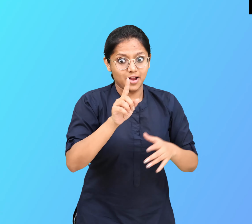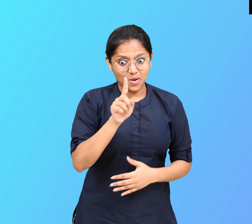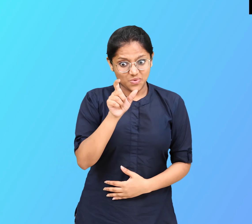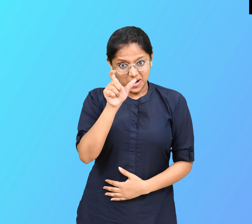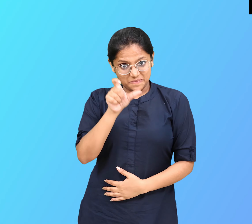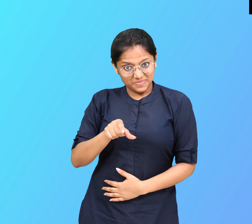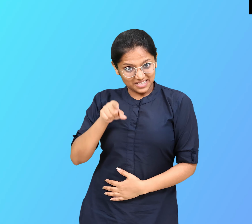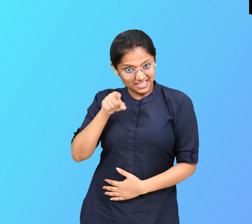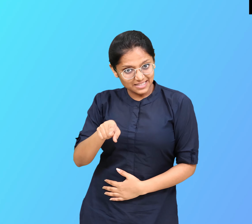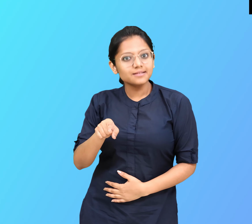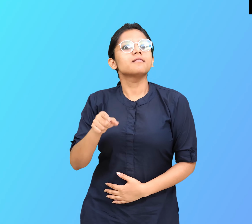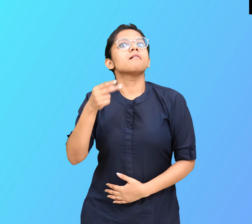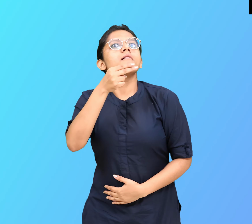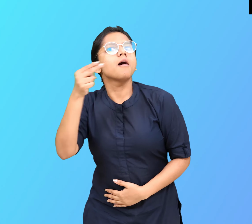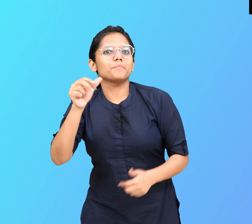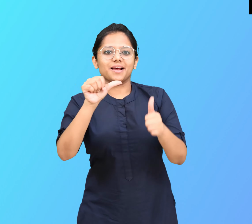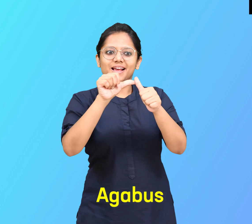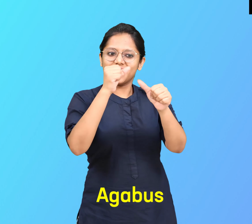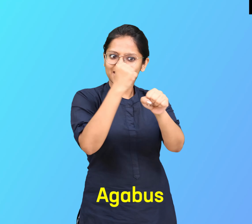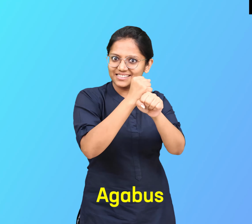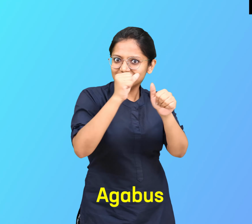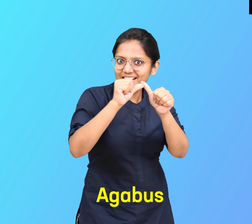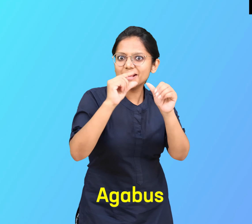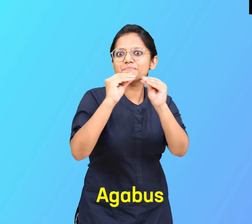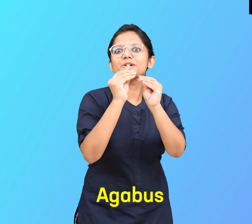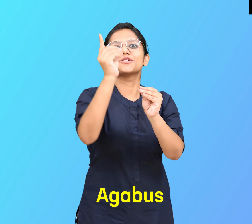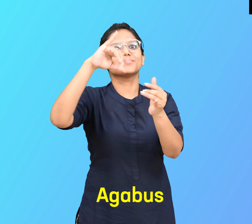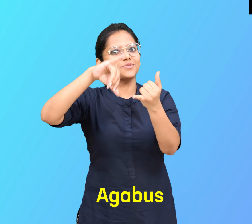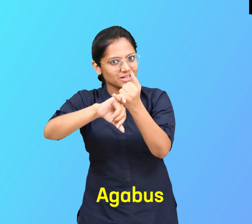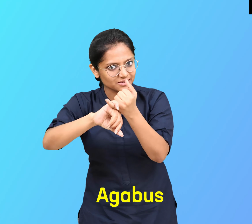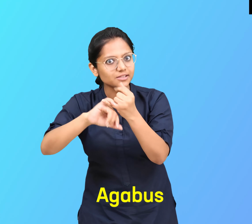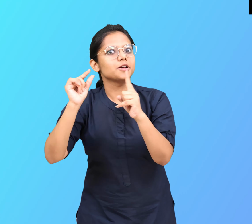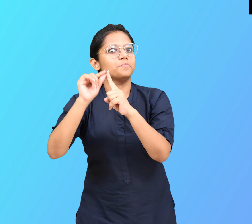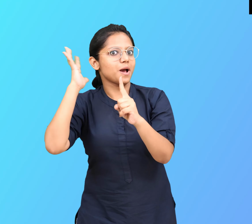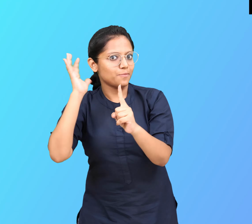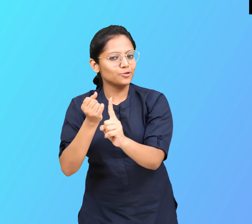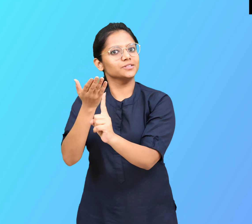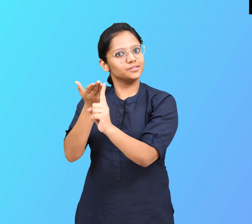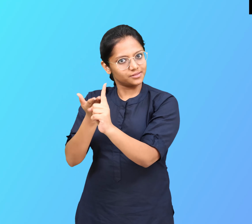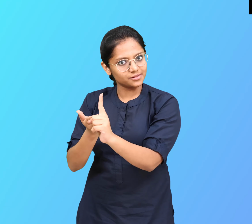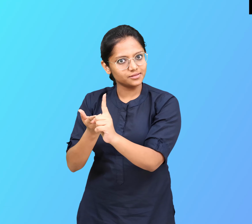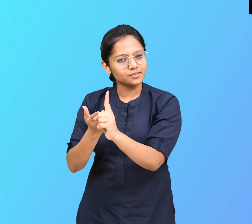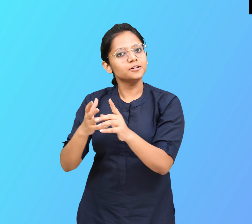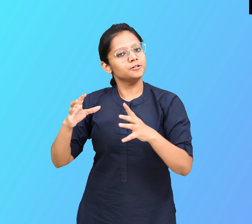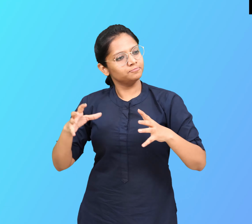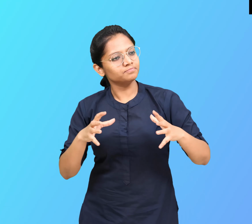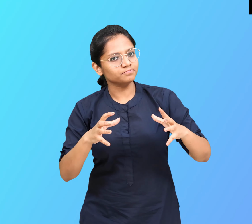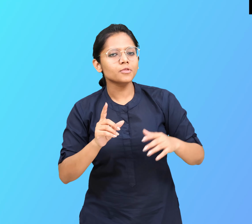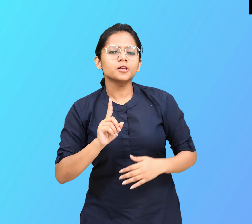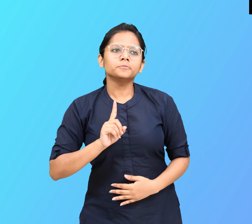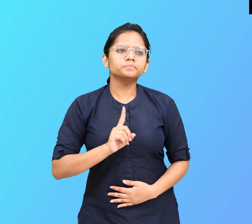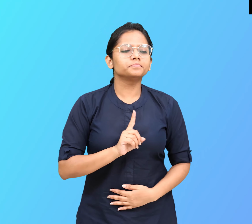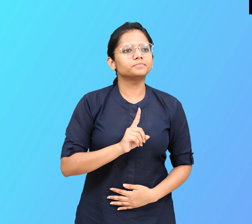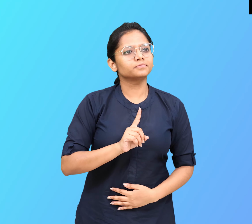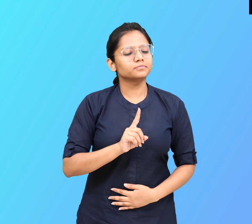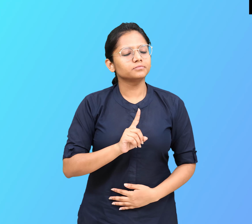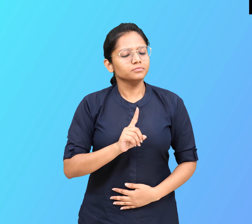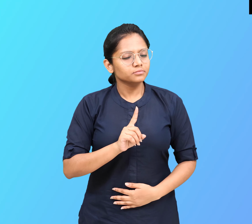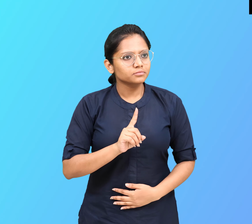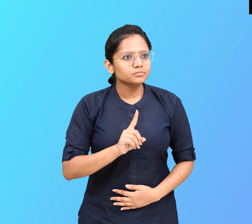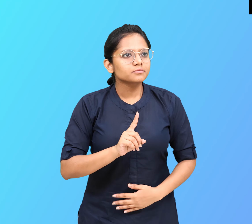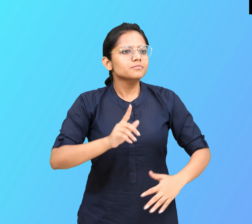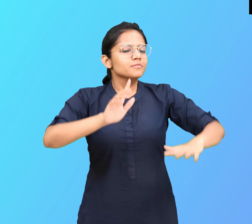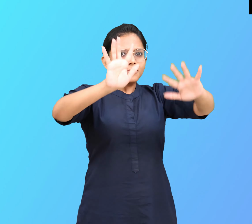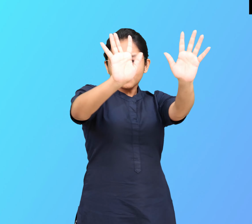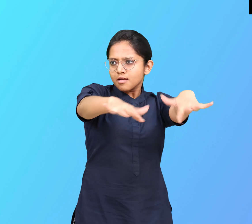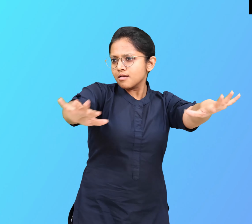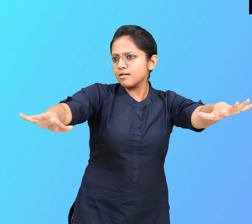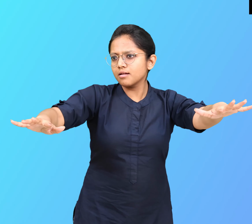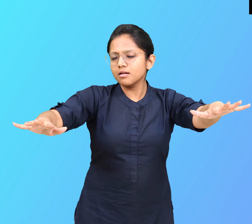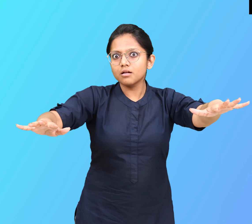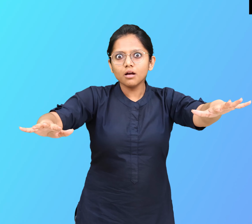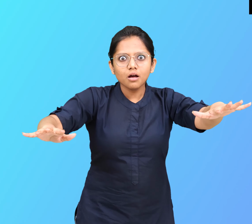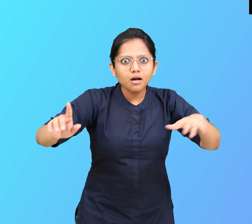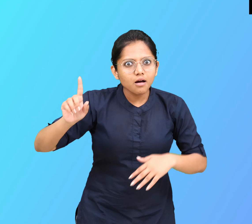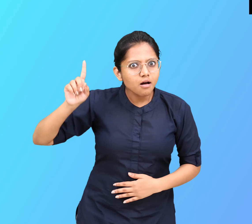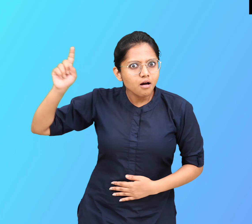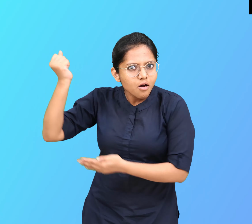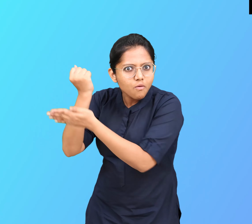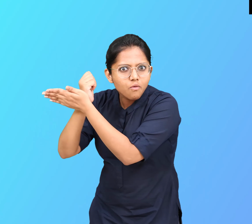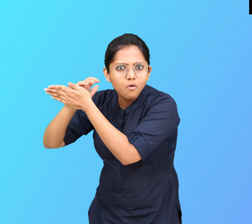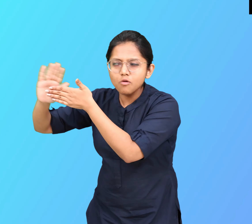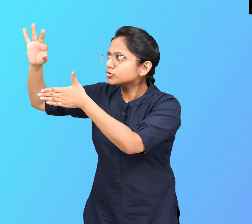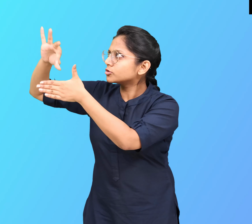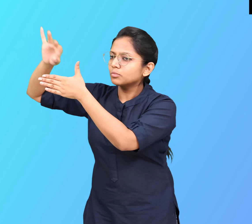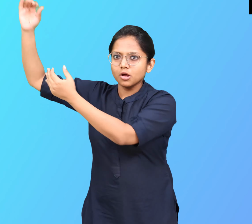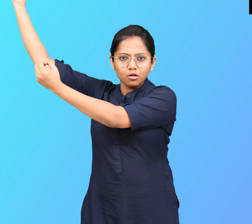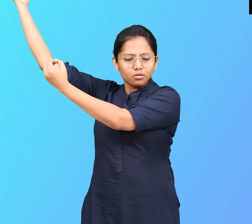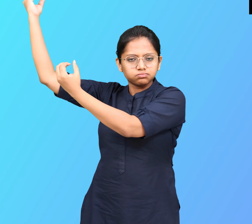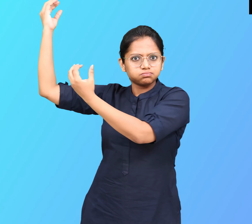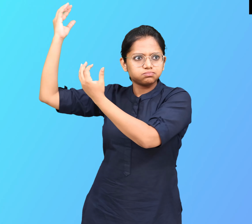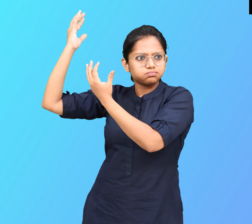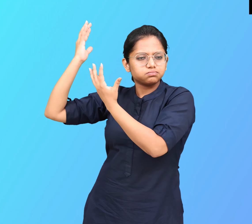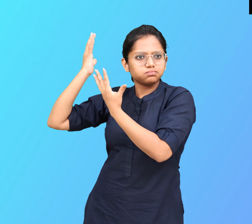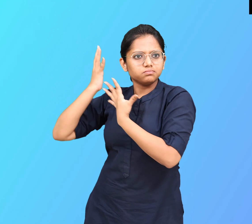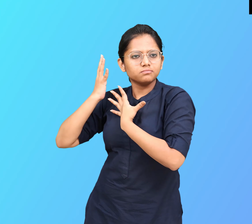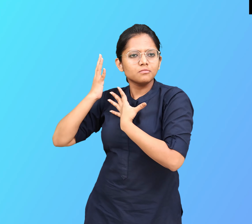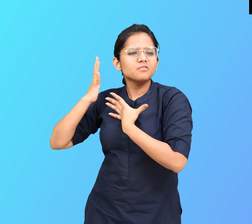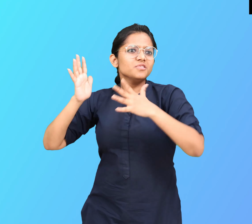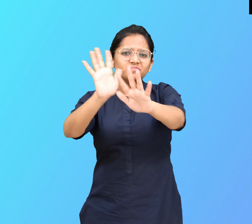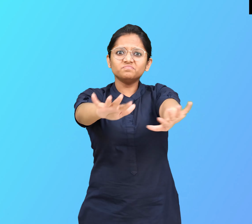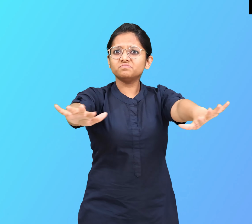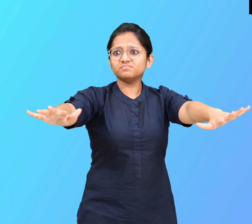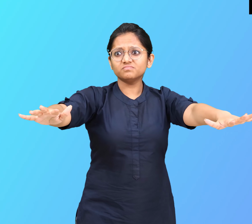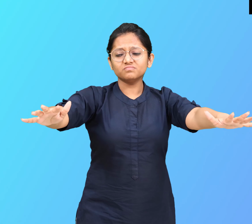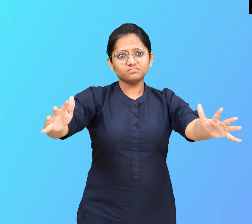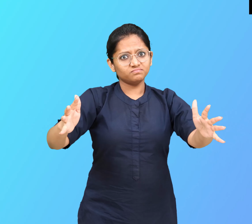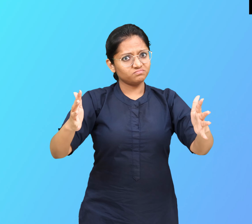One of them named Agabus stood up and spoke to them. With the help of the Spirit, he said that a very bad time was coming for the whole world.